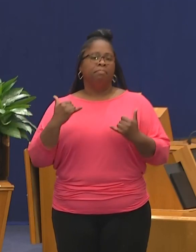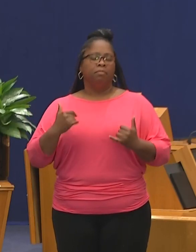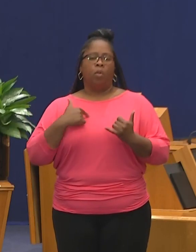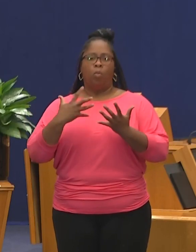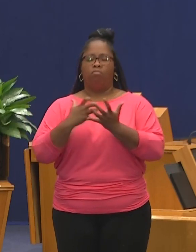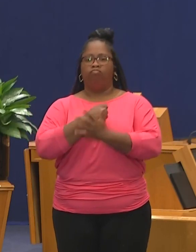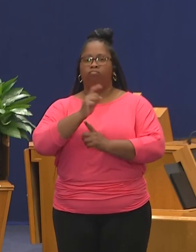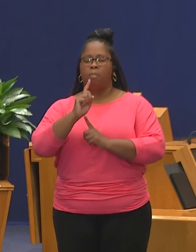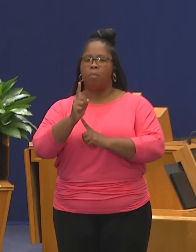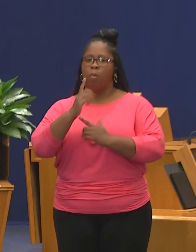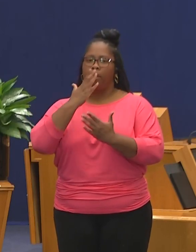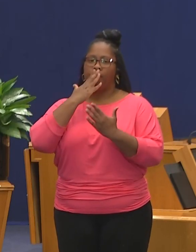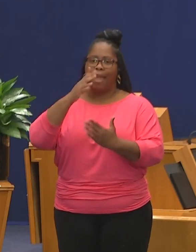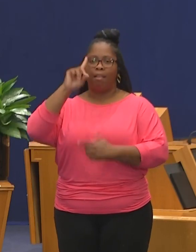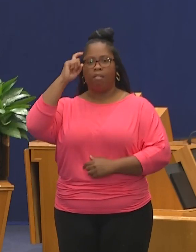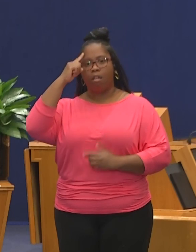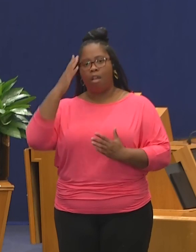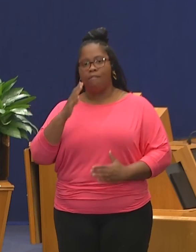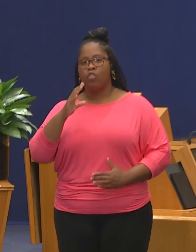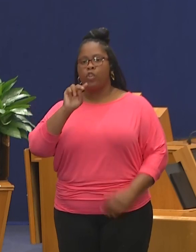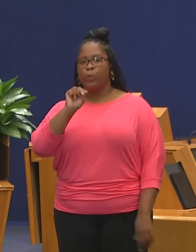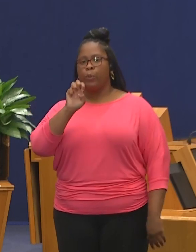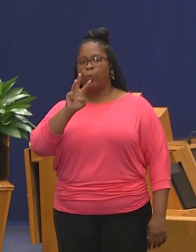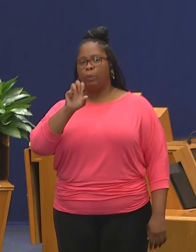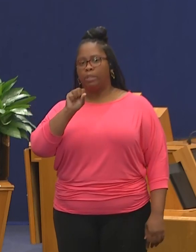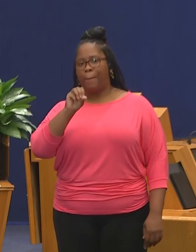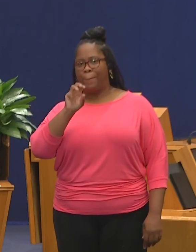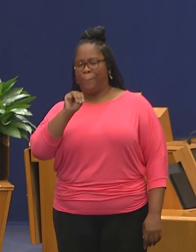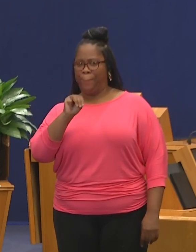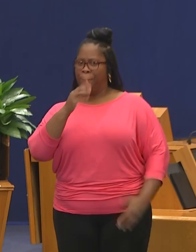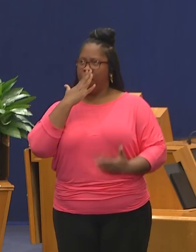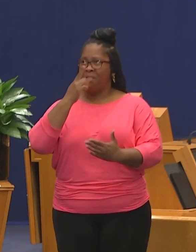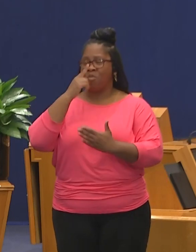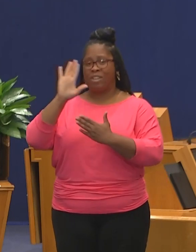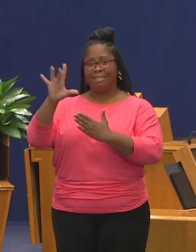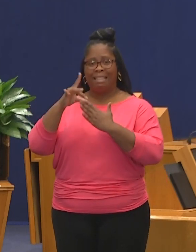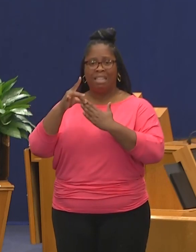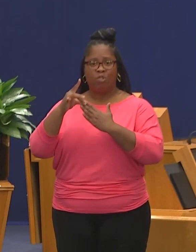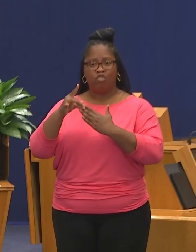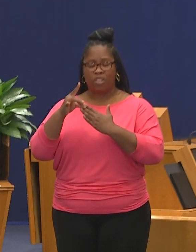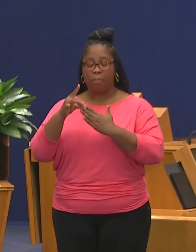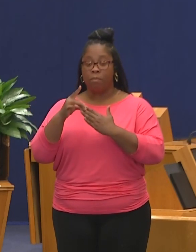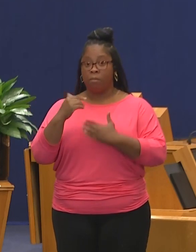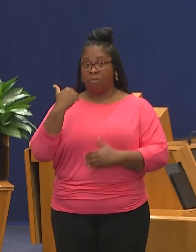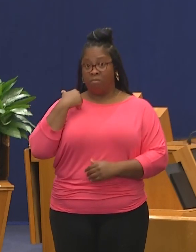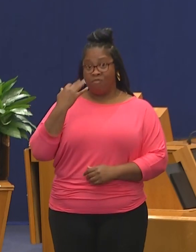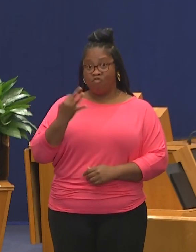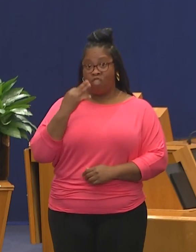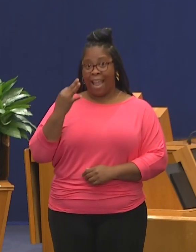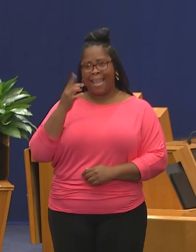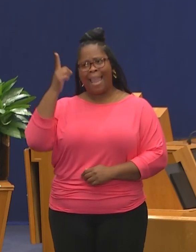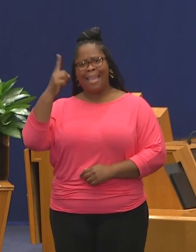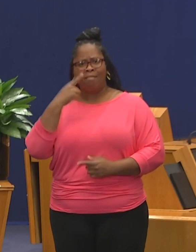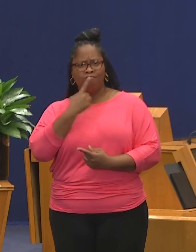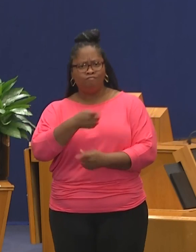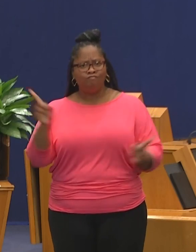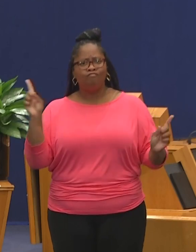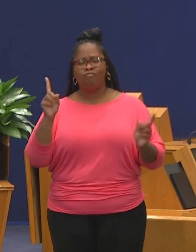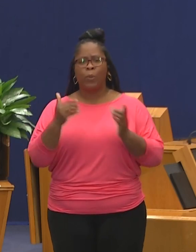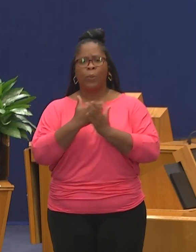TO THANK FOR GAVIN NEWSOME FOR HIS LEADERSHIP DURING THESE